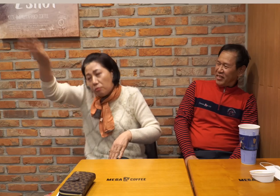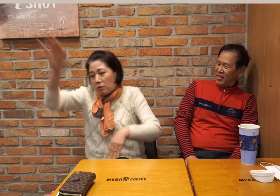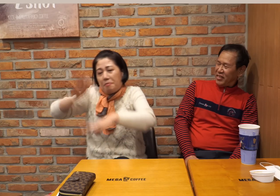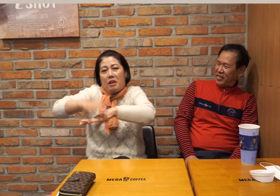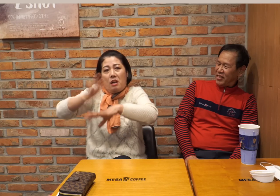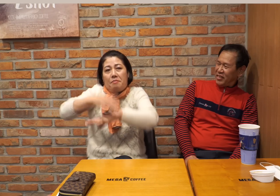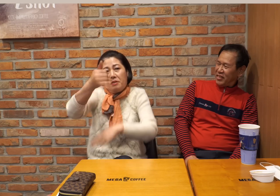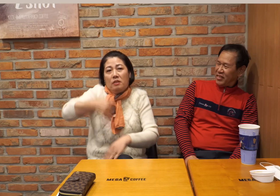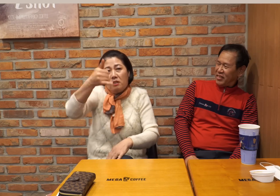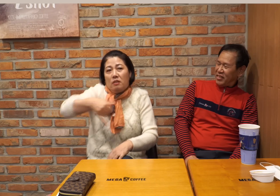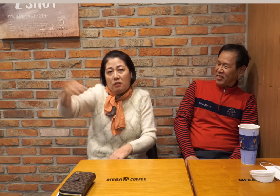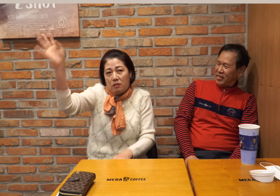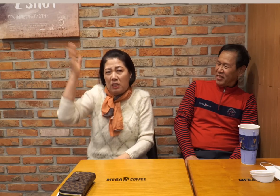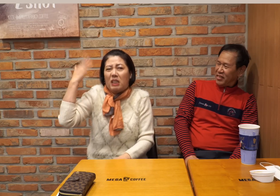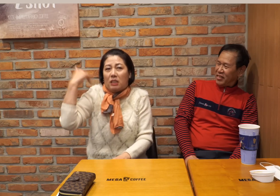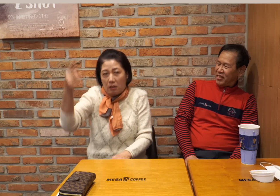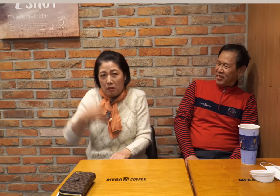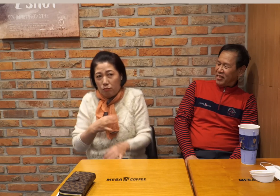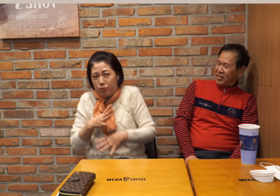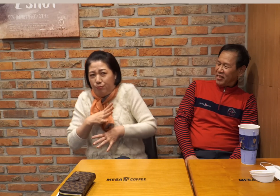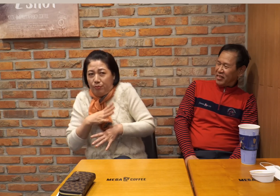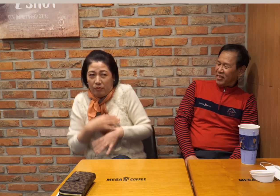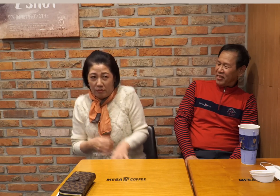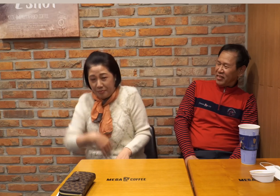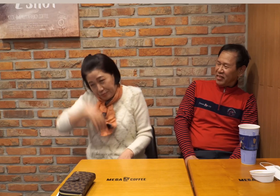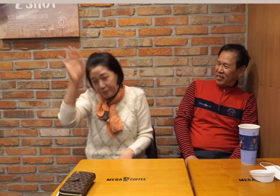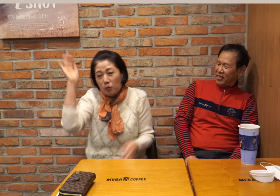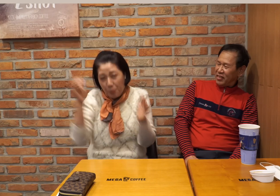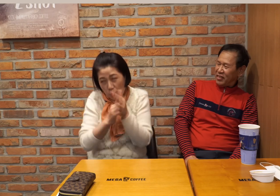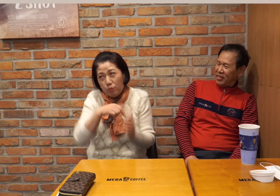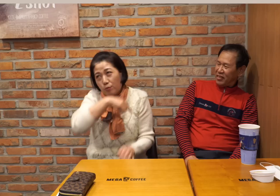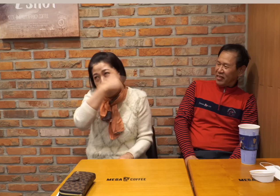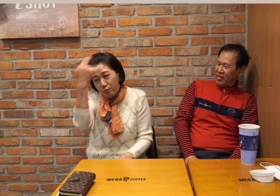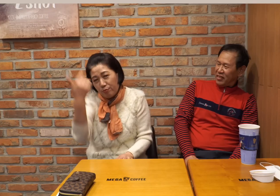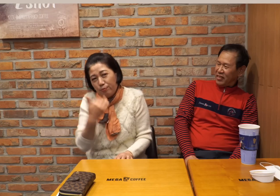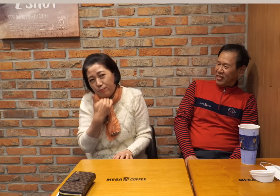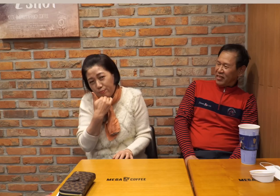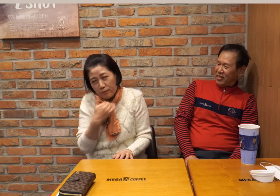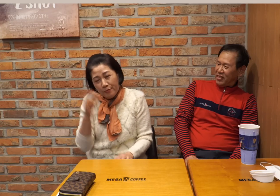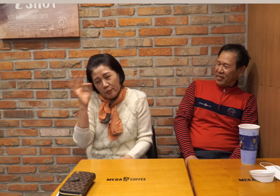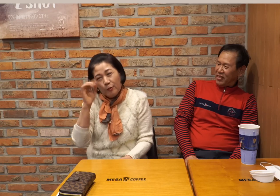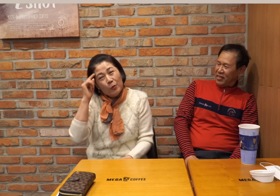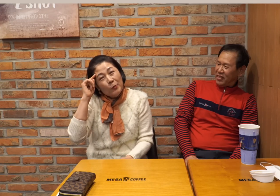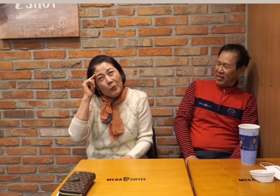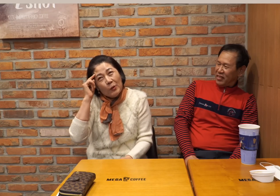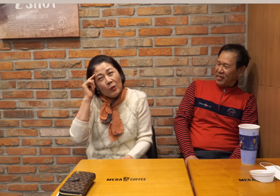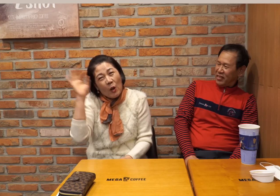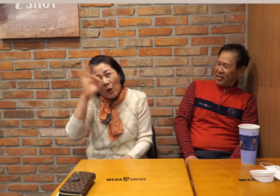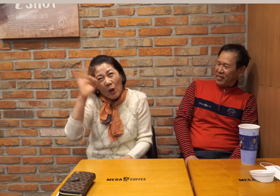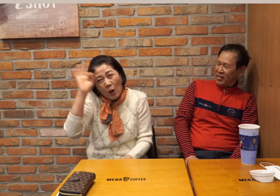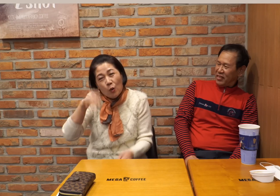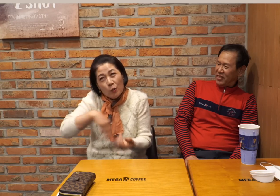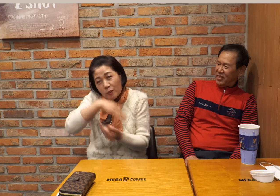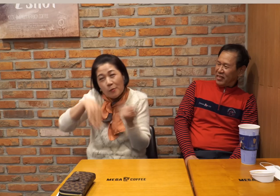At that time, my grandfather was farming, so I was scared. And when evening came, I was single,